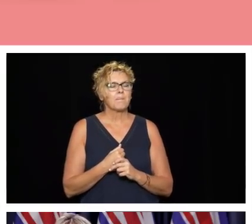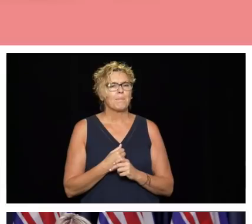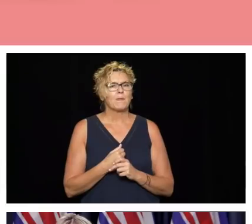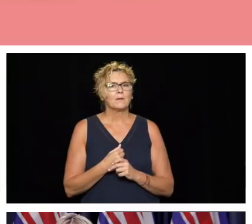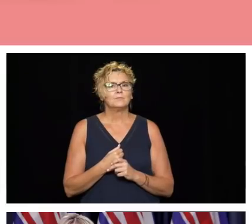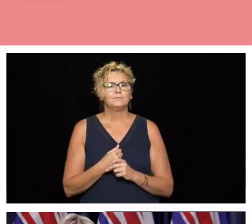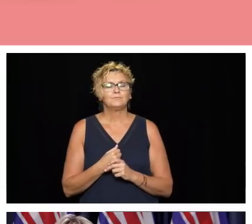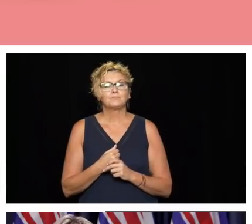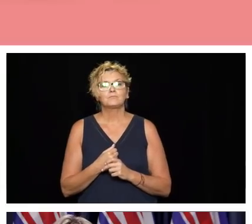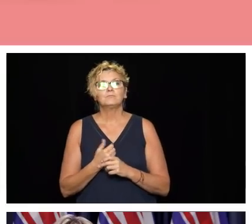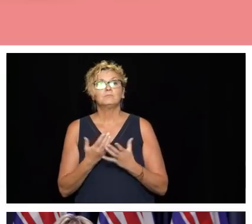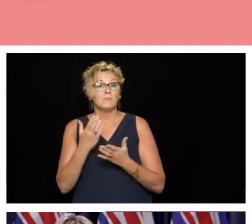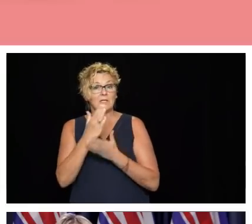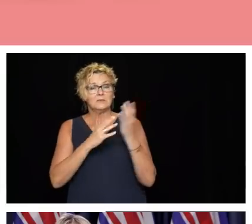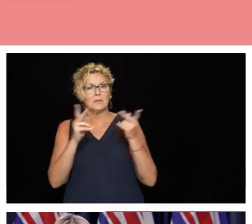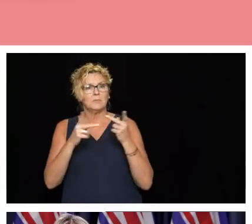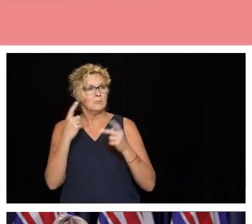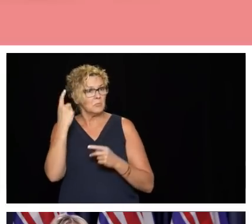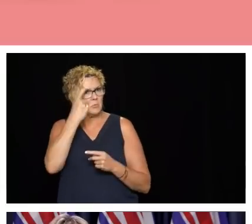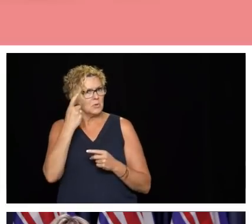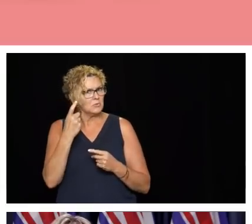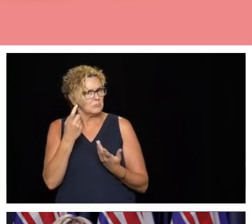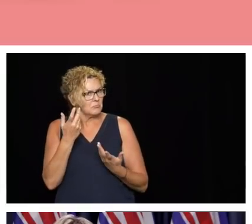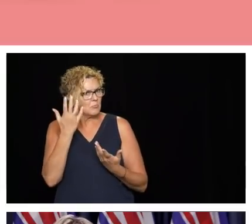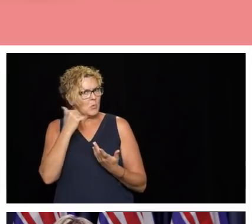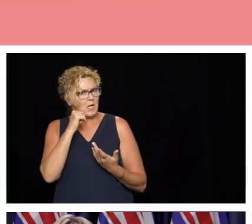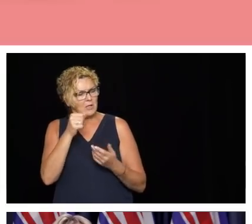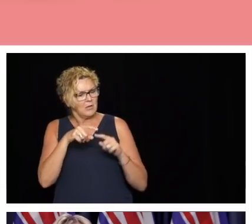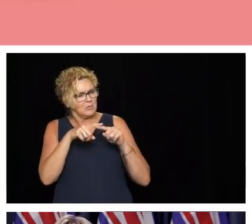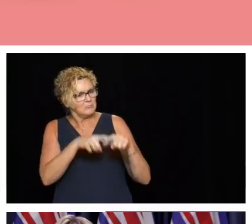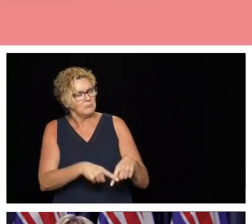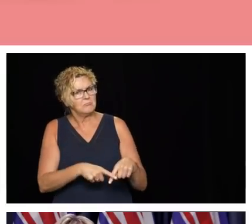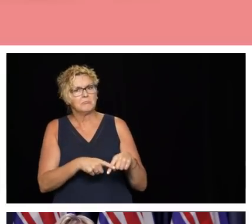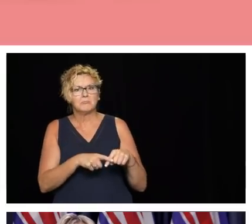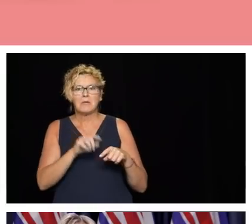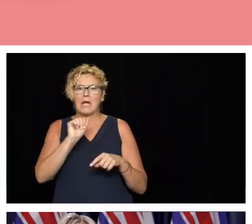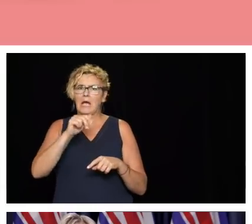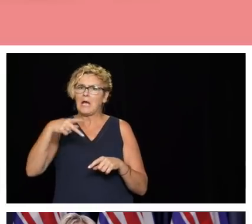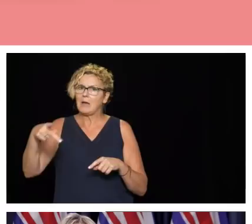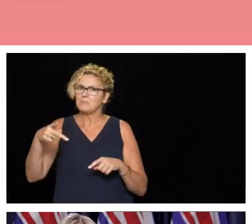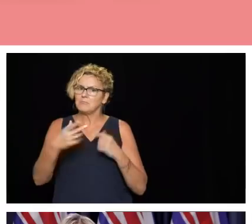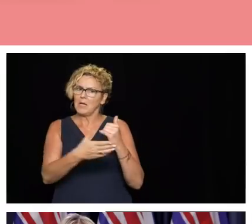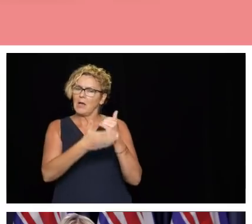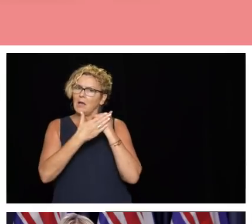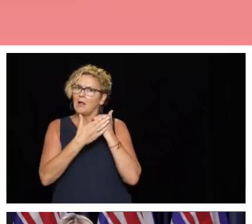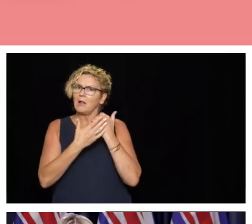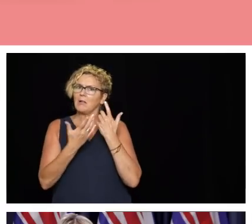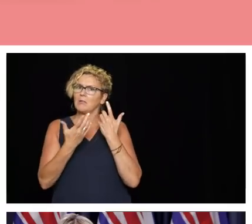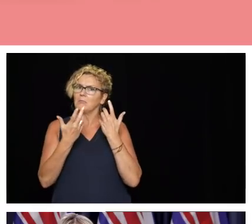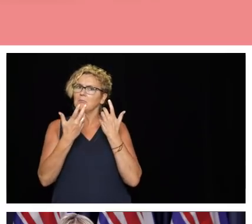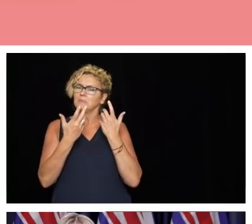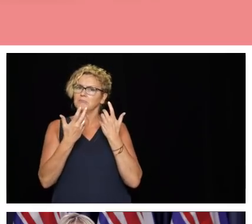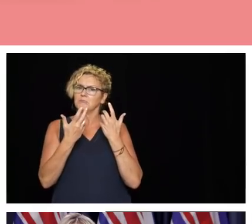to answer your specific questions about what it means for you in your situation. We will also of course be looking at whether we